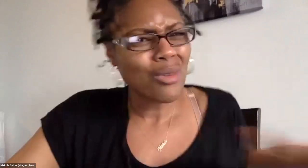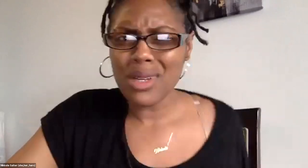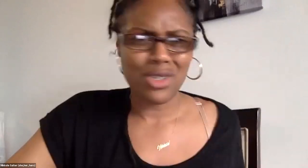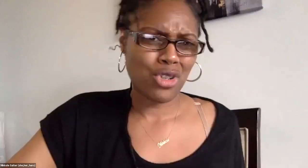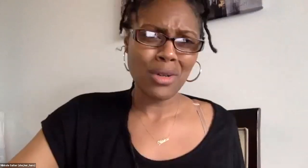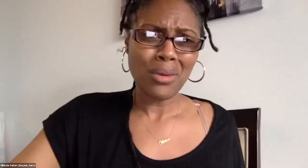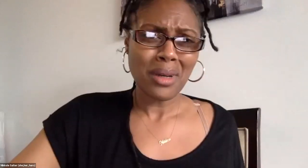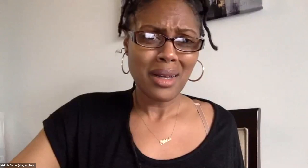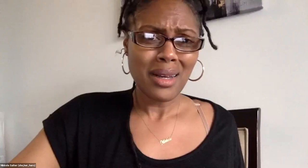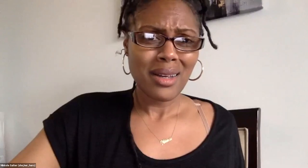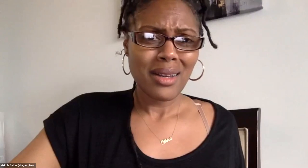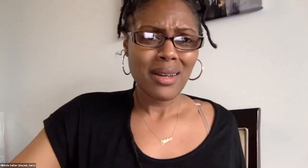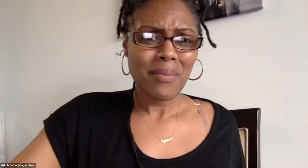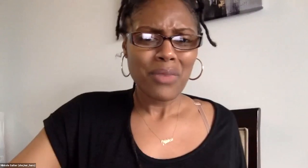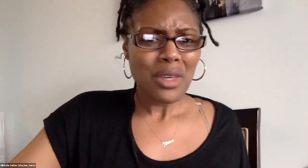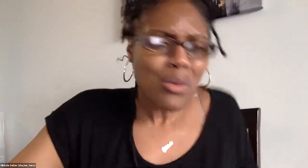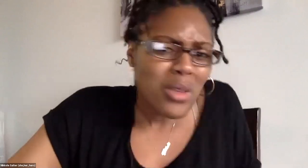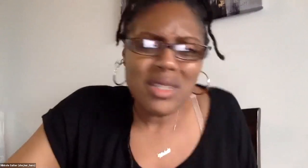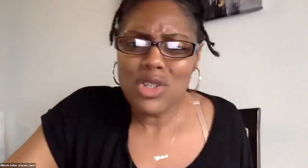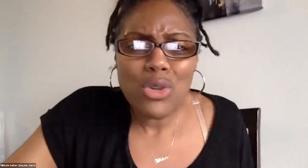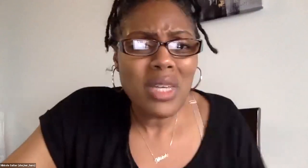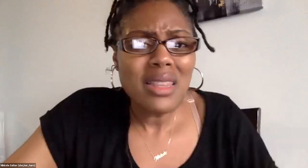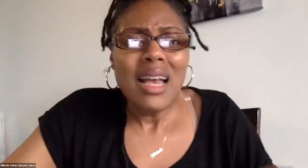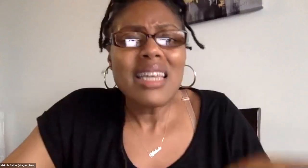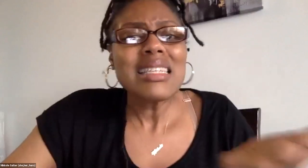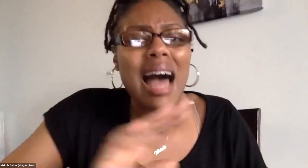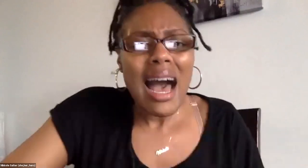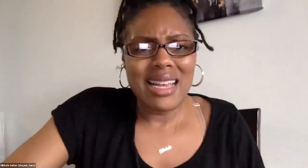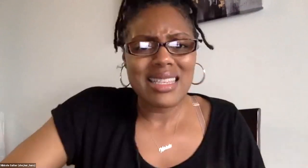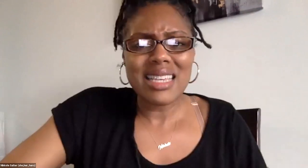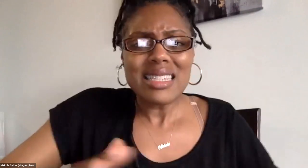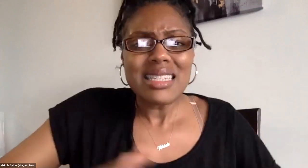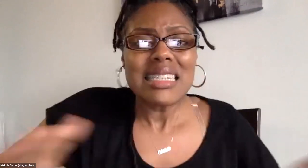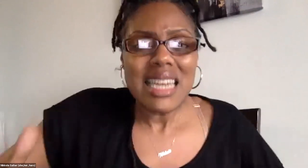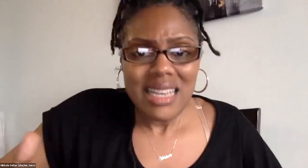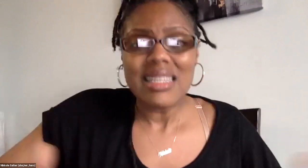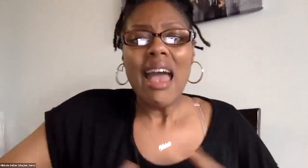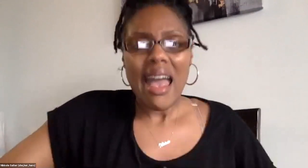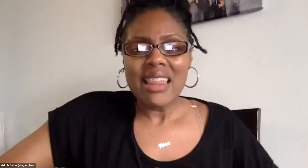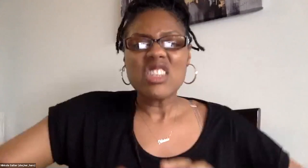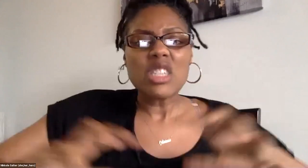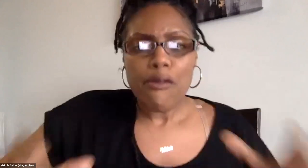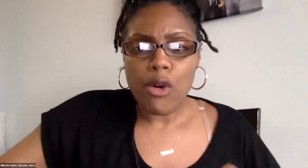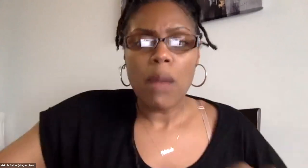You know this is true, you know this is true. These lies, this dis-ease and this suffering